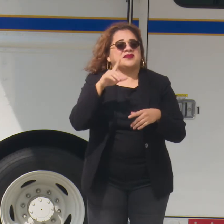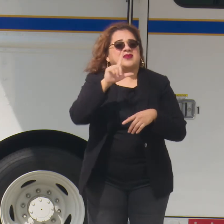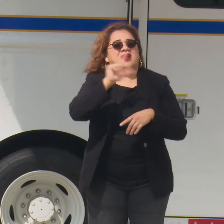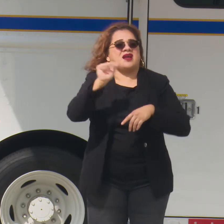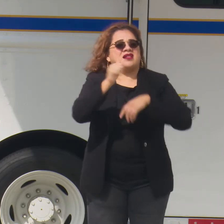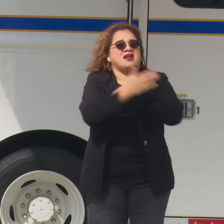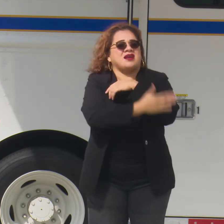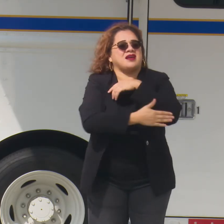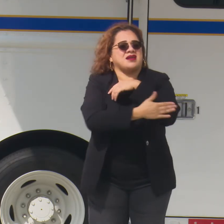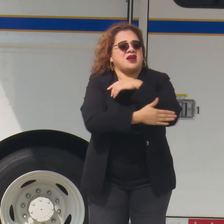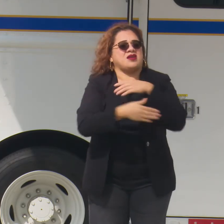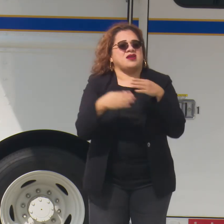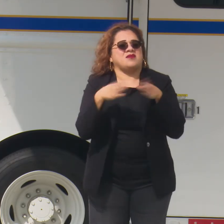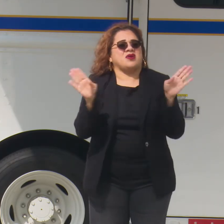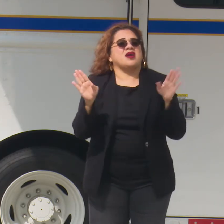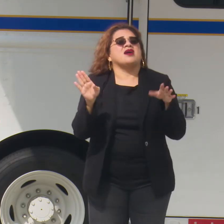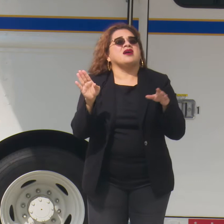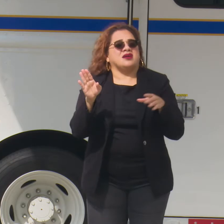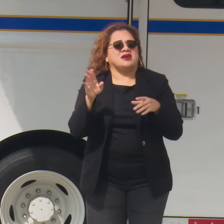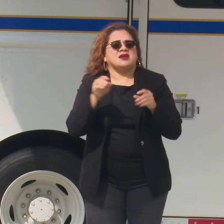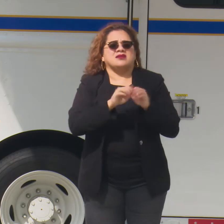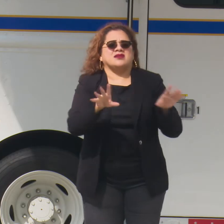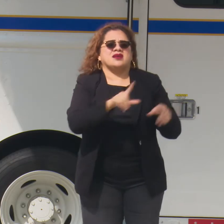Beach has 11,503 positive